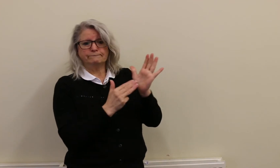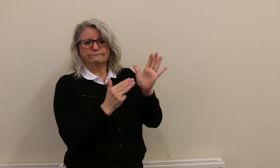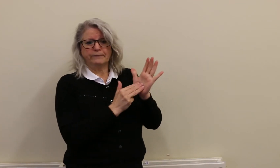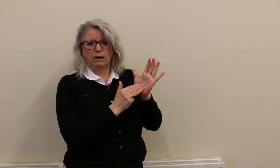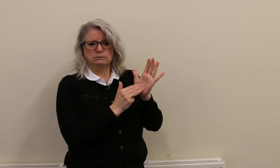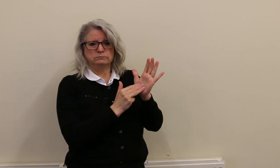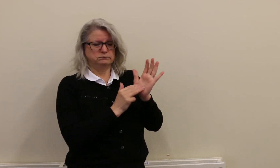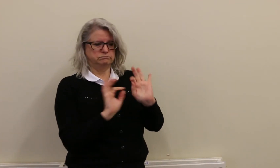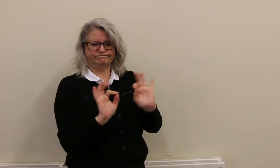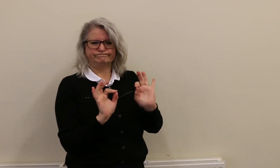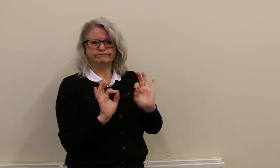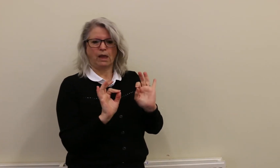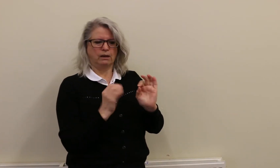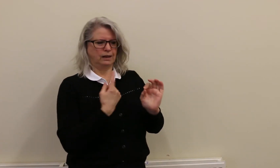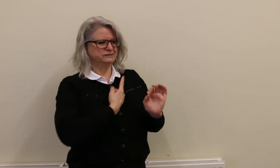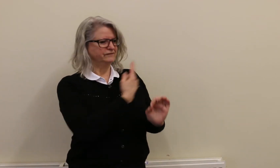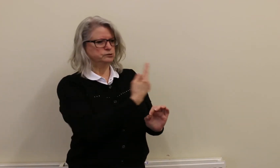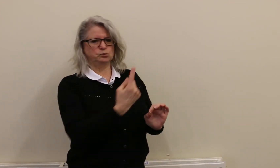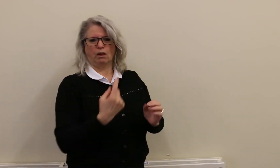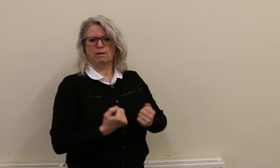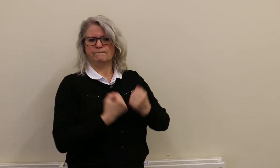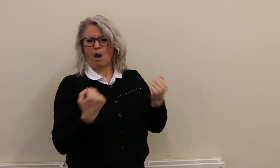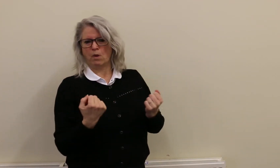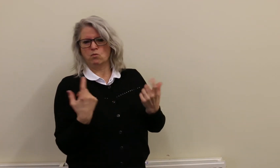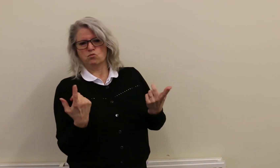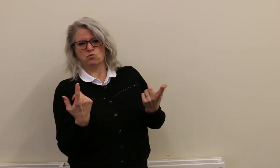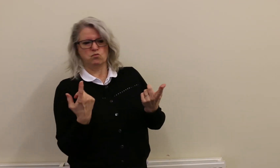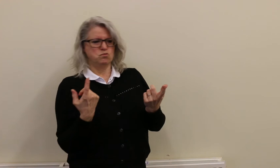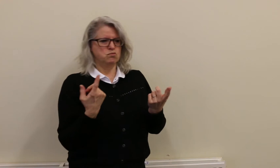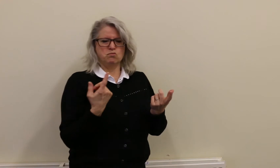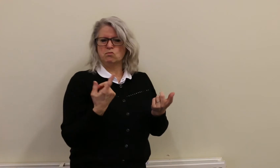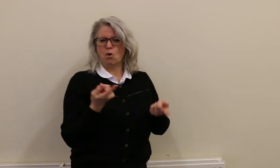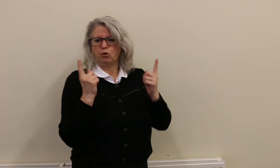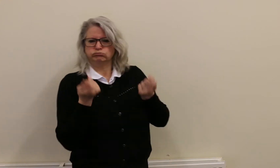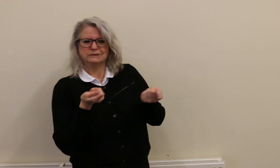Company members don't have any individual power or authority.